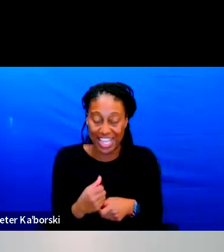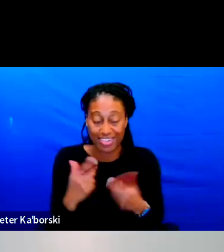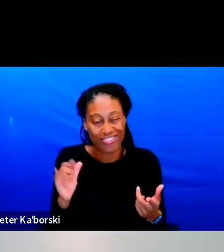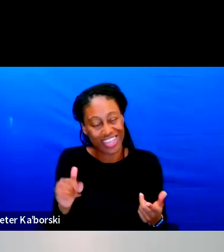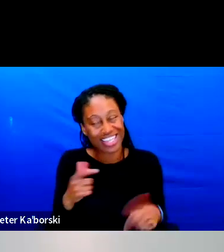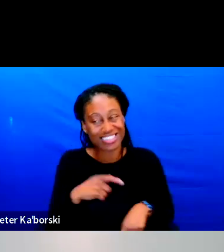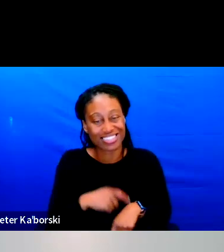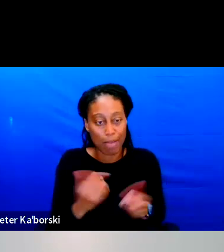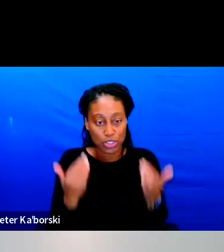Dee Henry CILO they/she: from my experience.